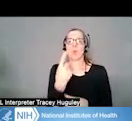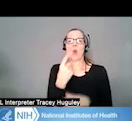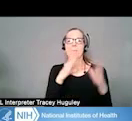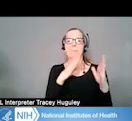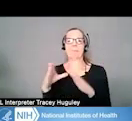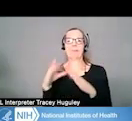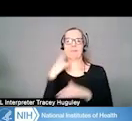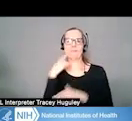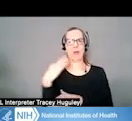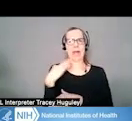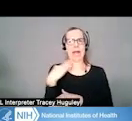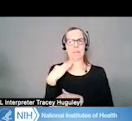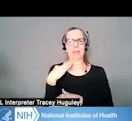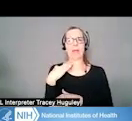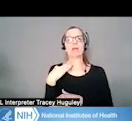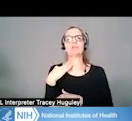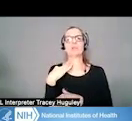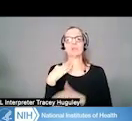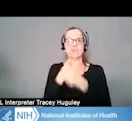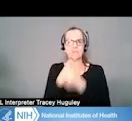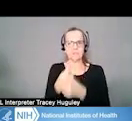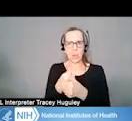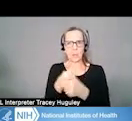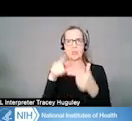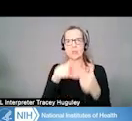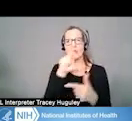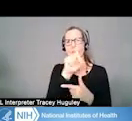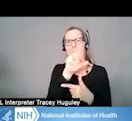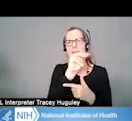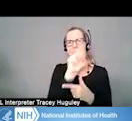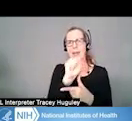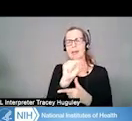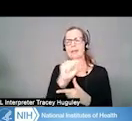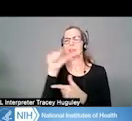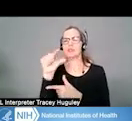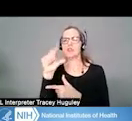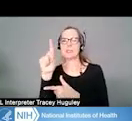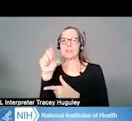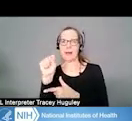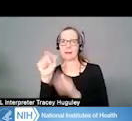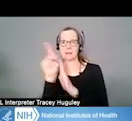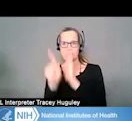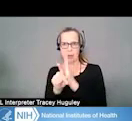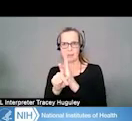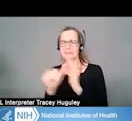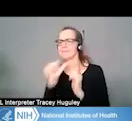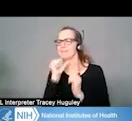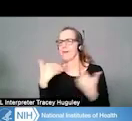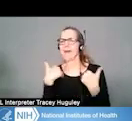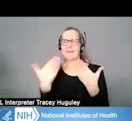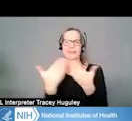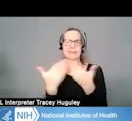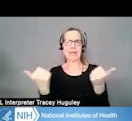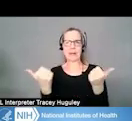that are subject to both DMS and GDS policy, so there will no longer be a separate GDS plan,